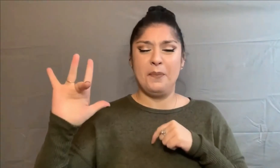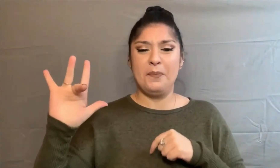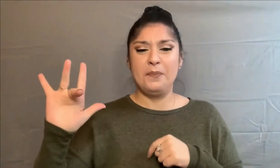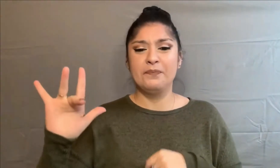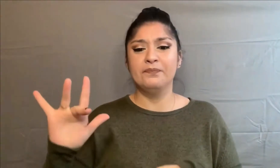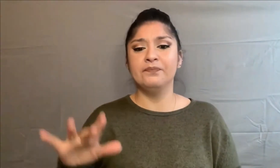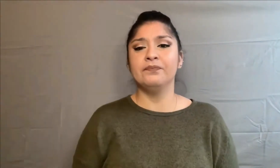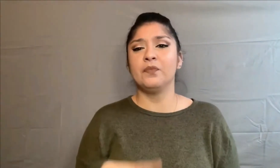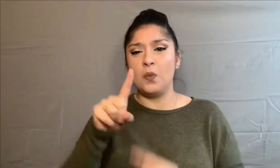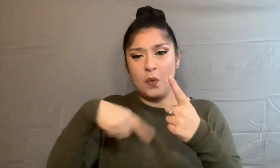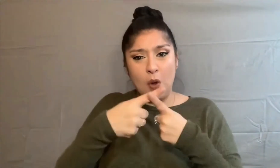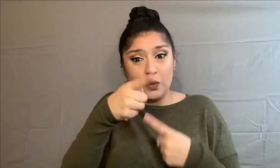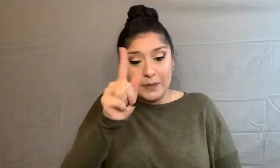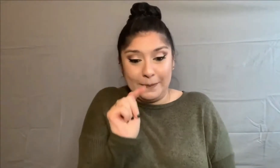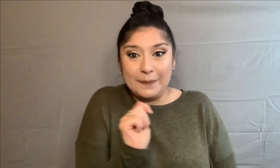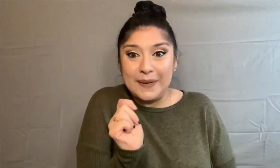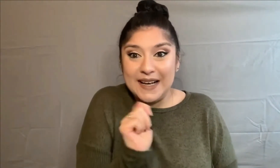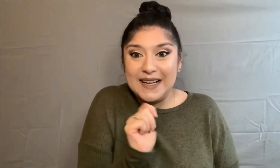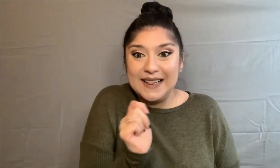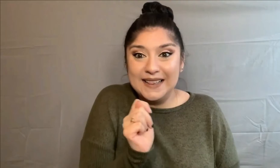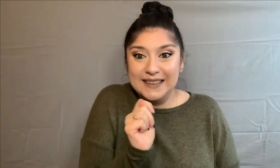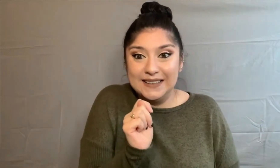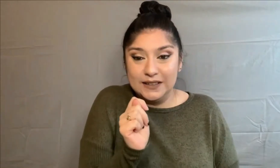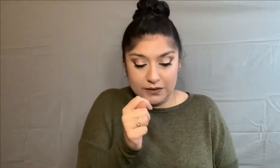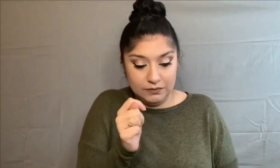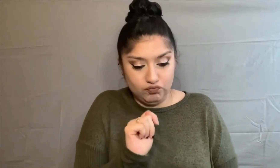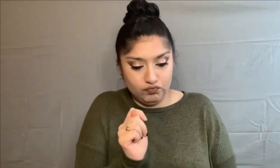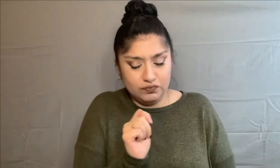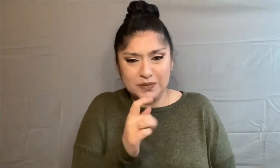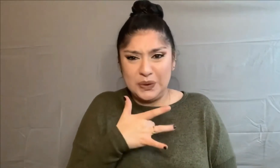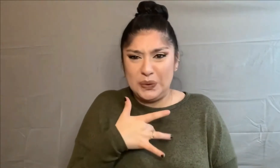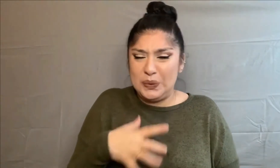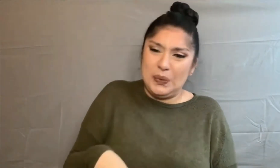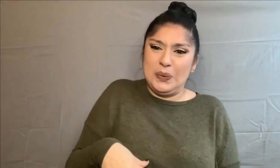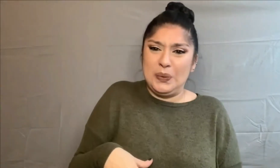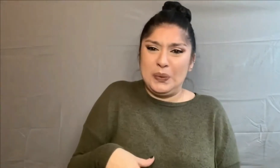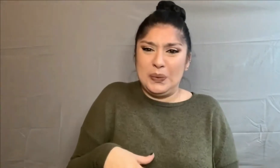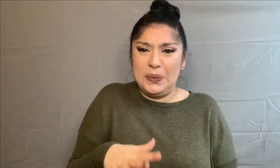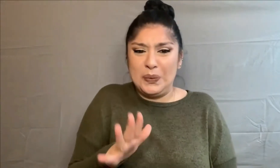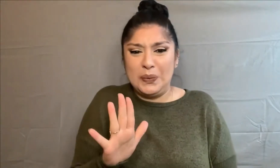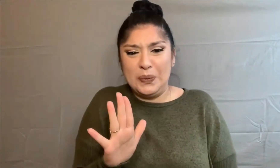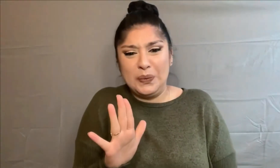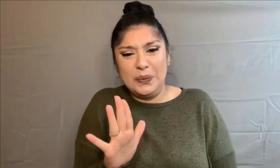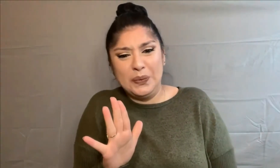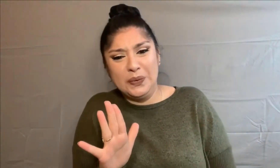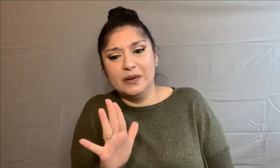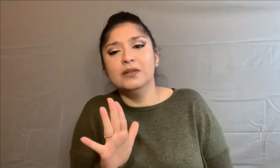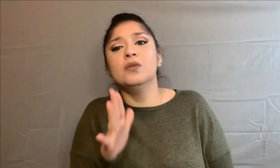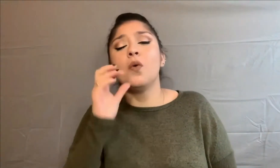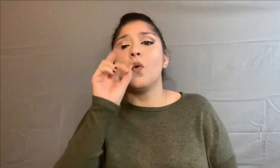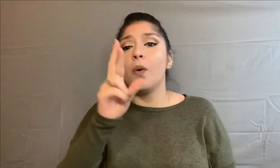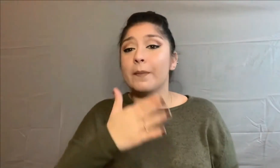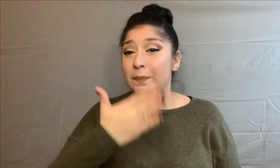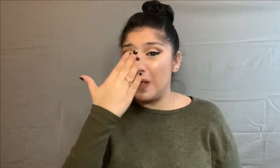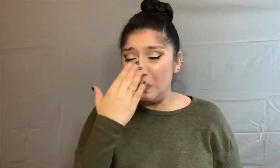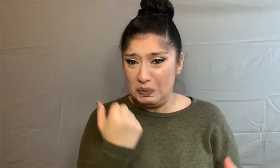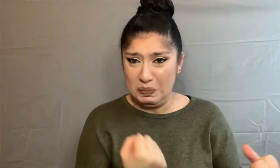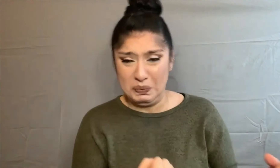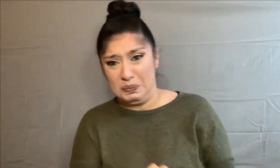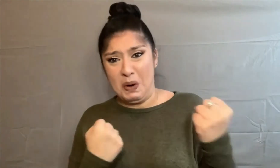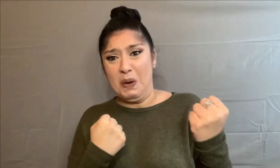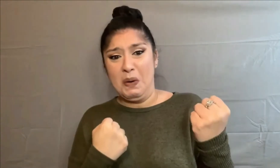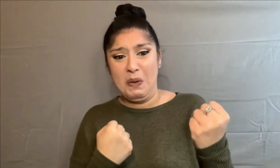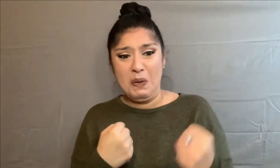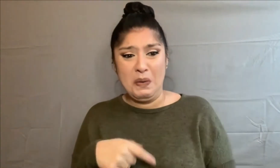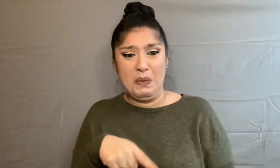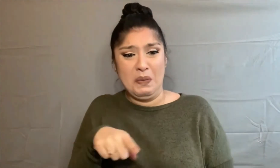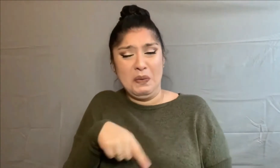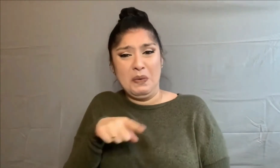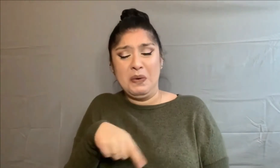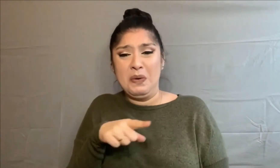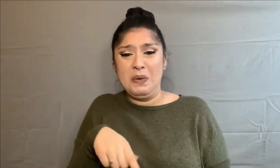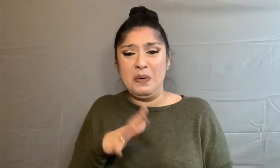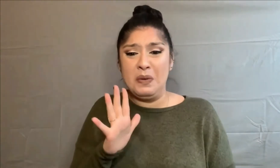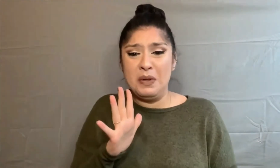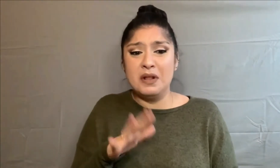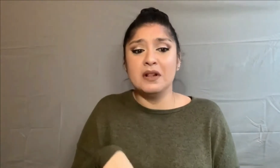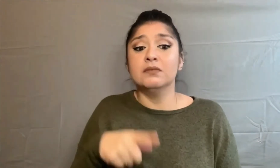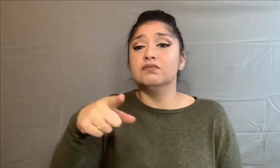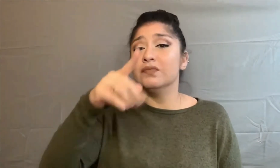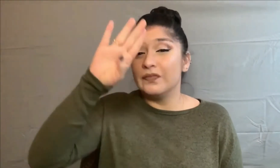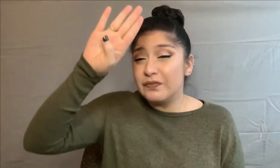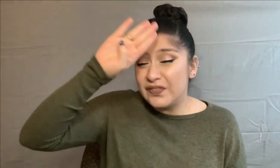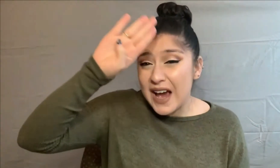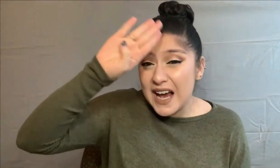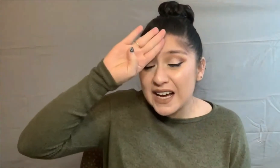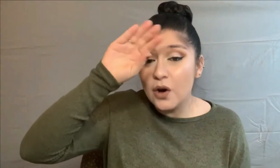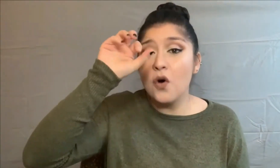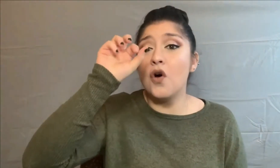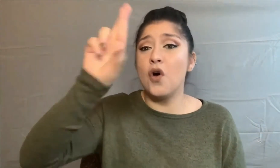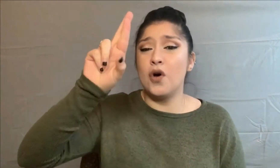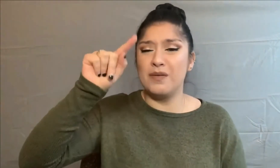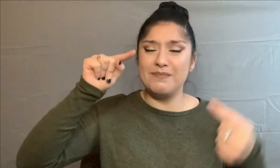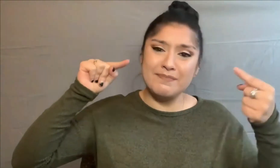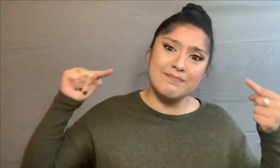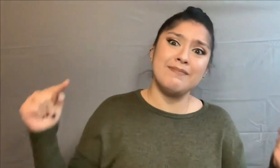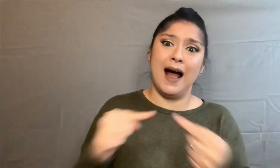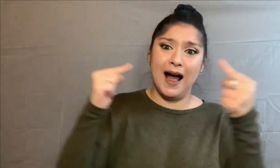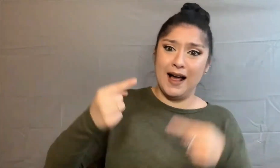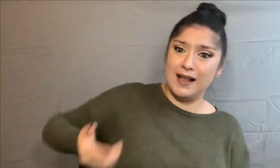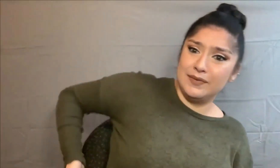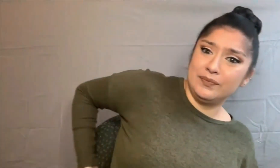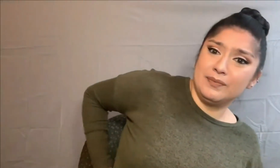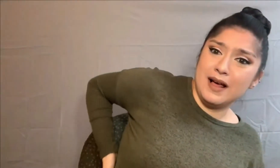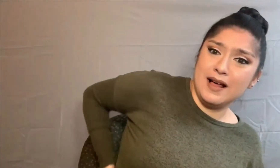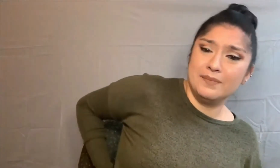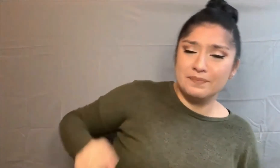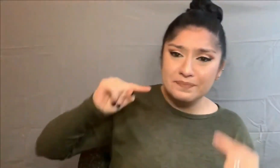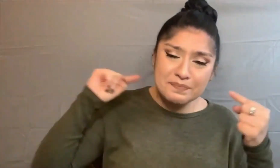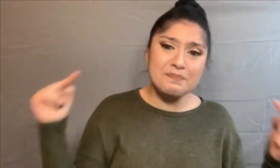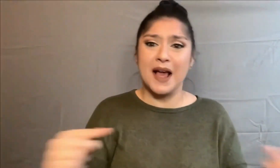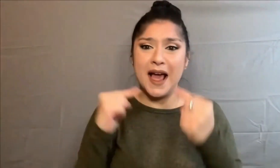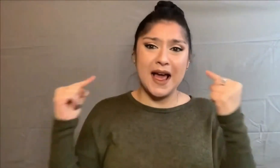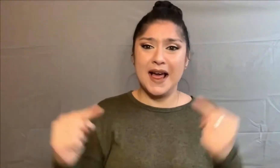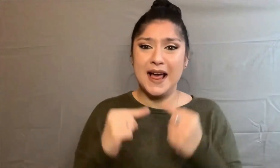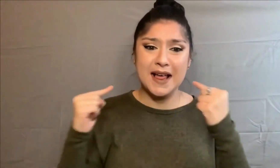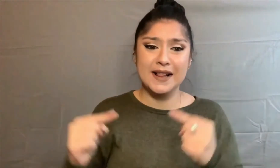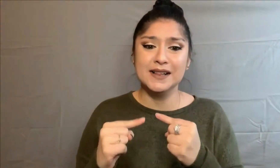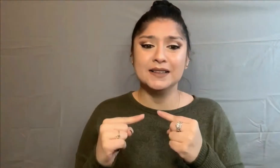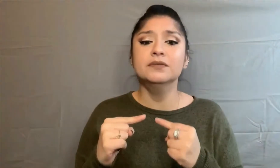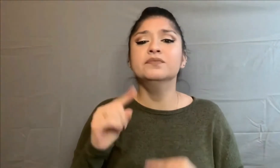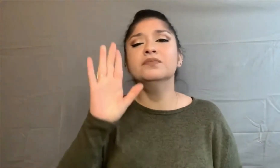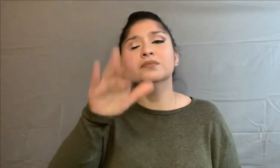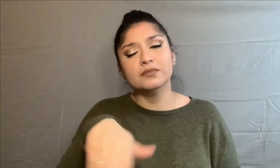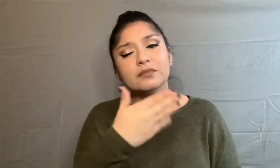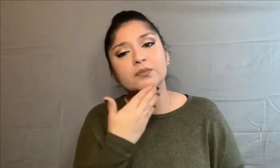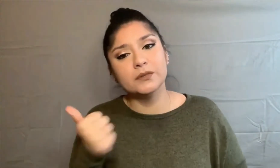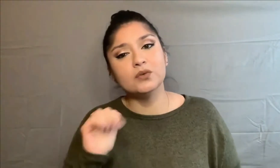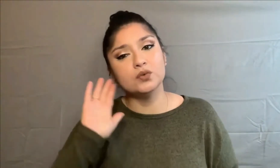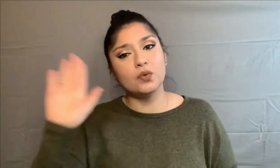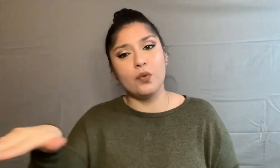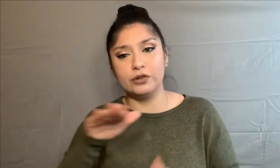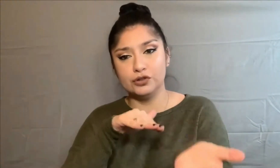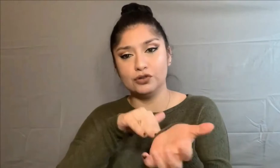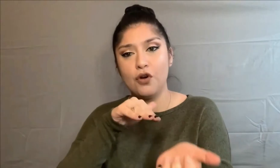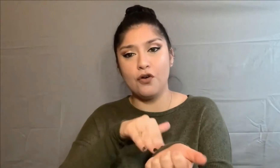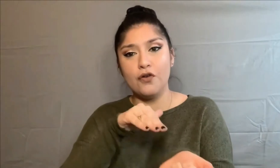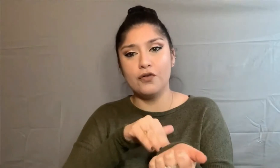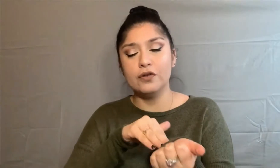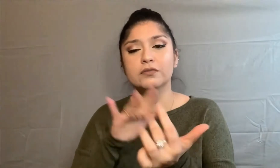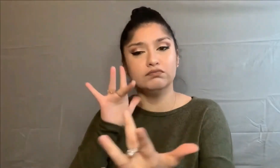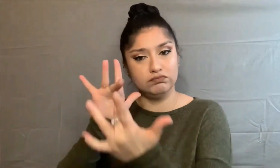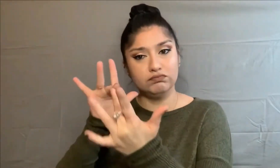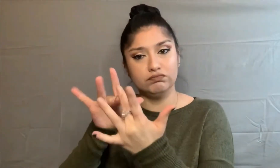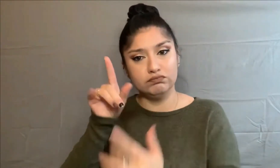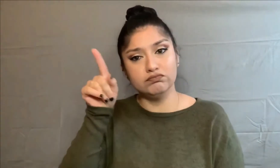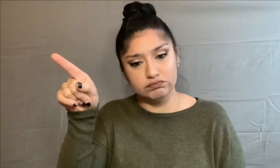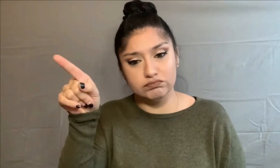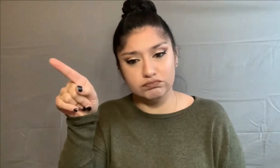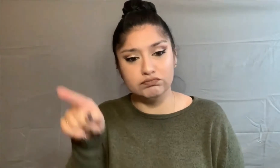urine that is cloudy or has a strong smell or you have a fever or backache.